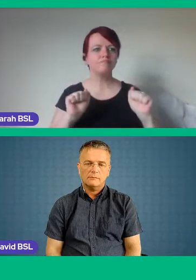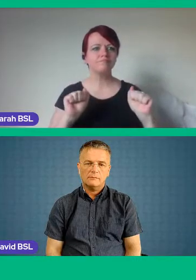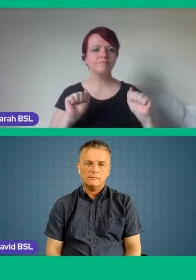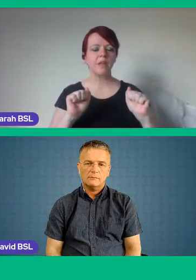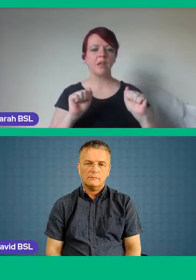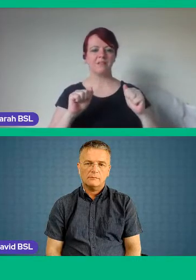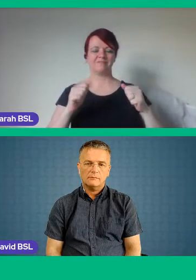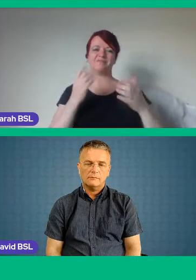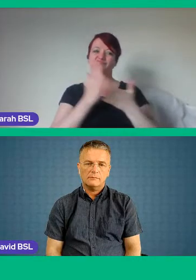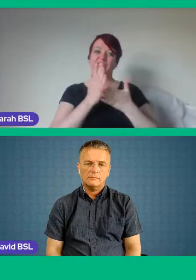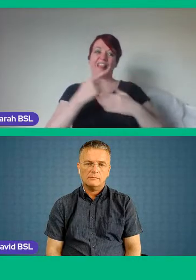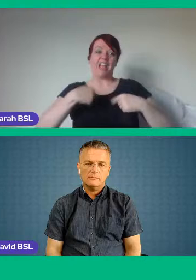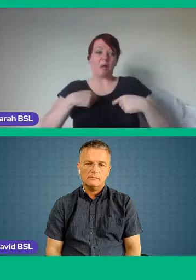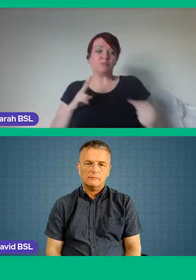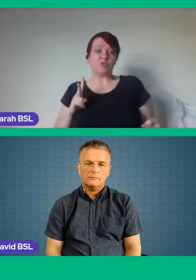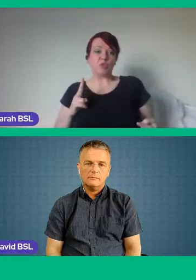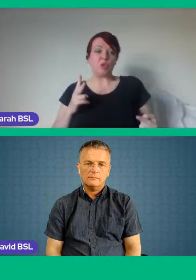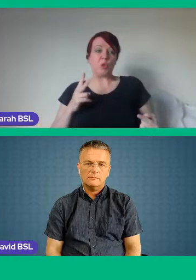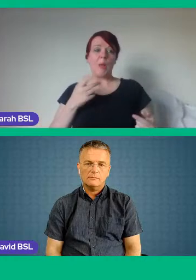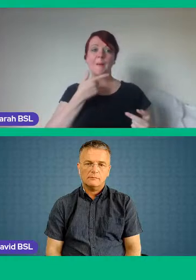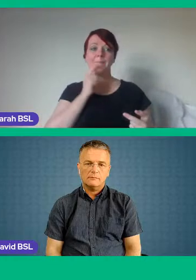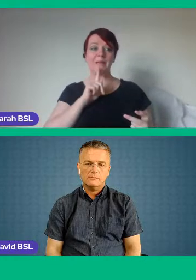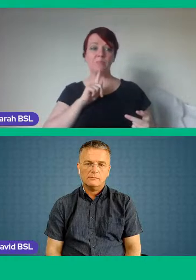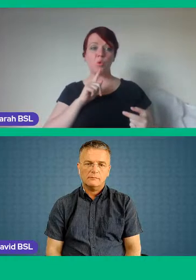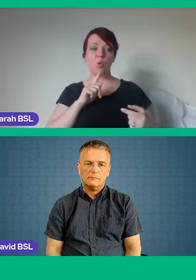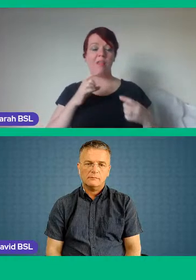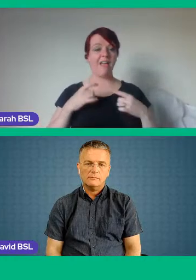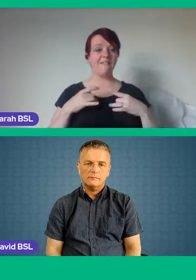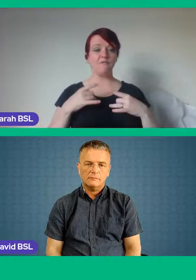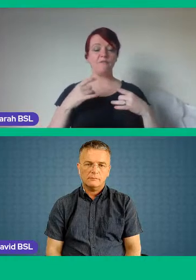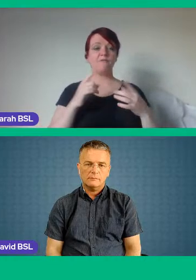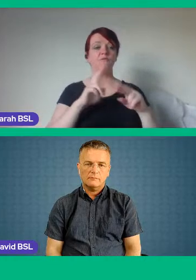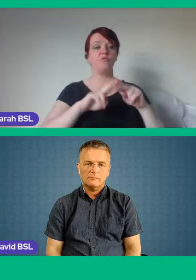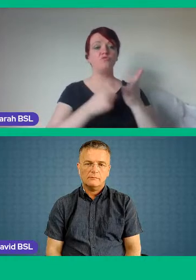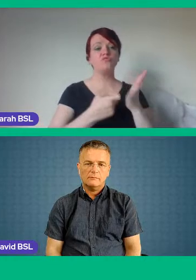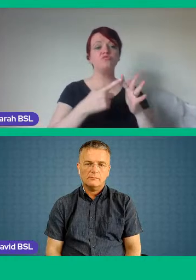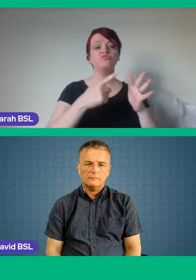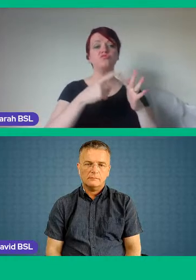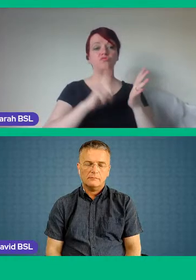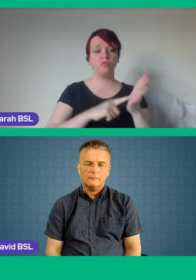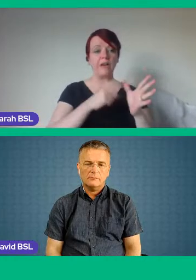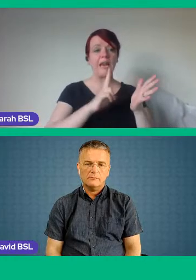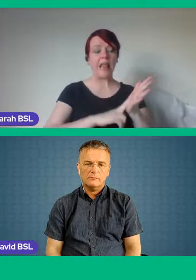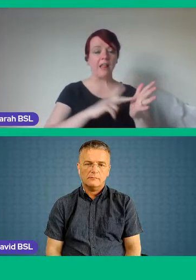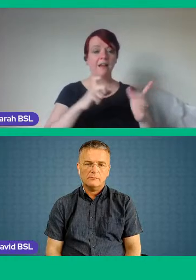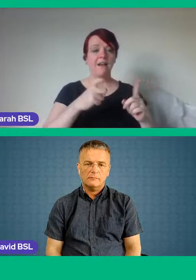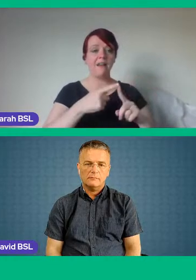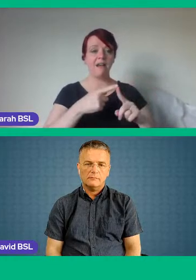We are to people, essentially. Two freelance artists that voluntarily run this, so we have to be clever.